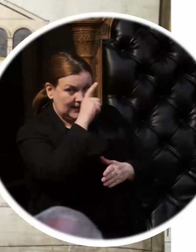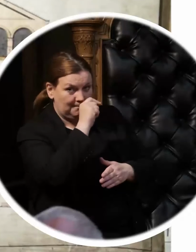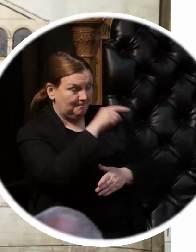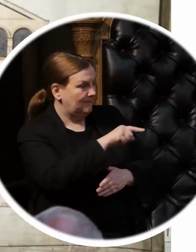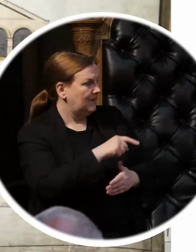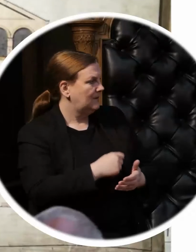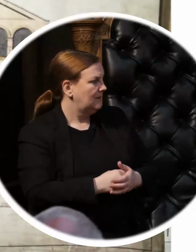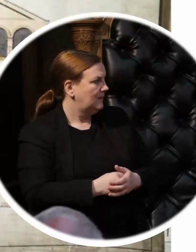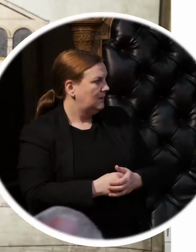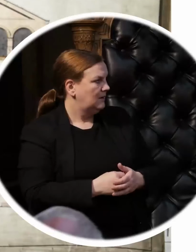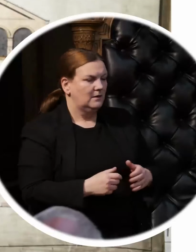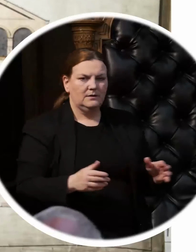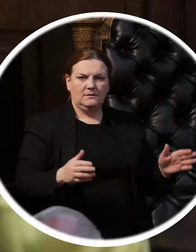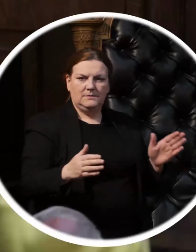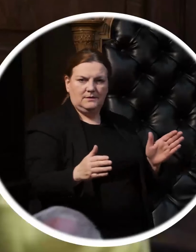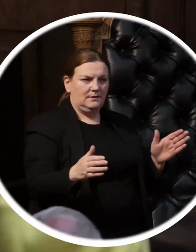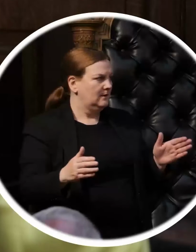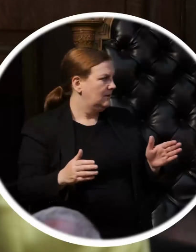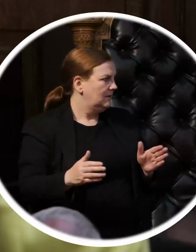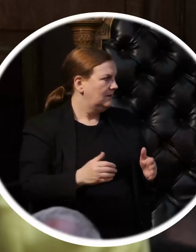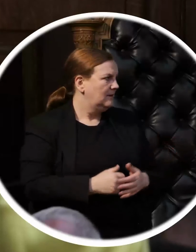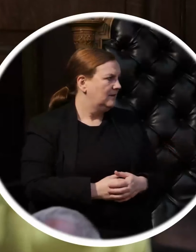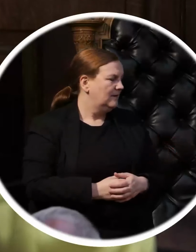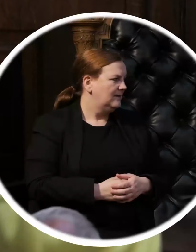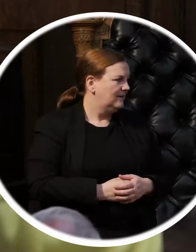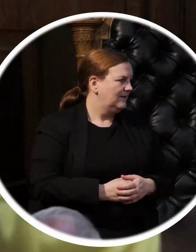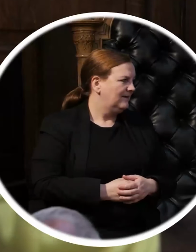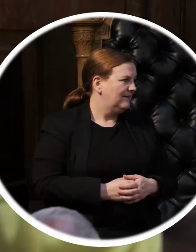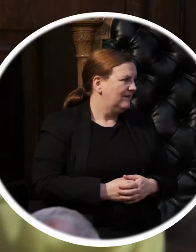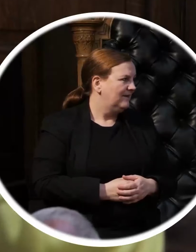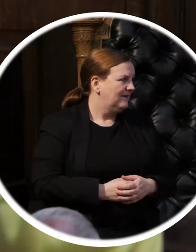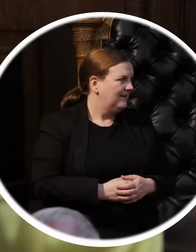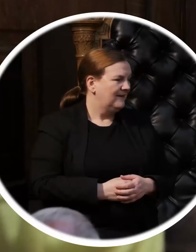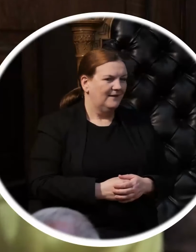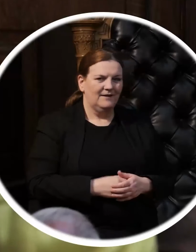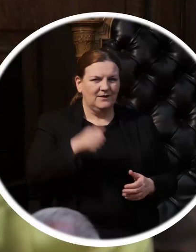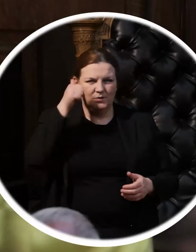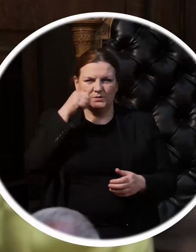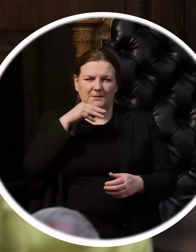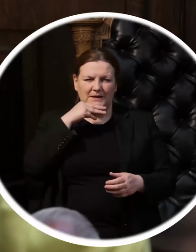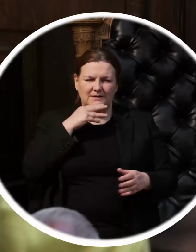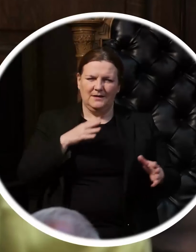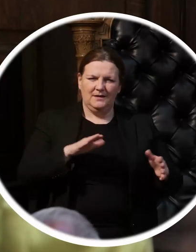Sorry, right hand, getting a bit, you know what I mean I'm pointing at it. It's fine.